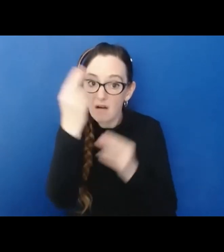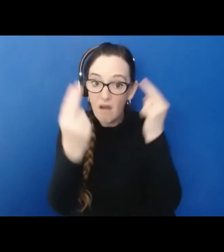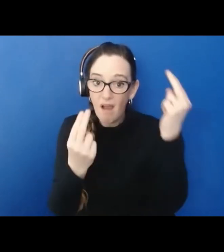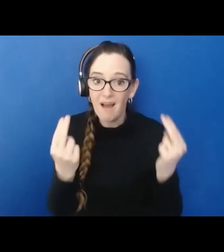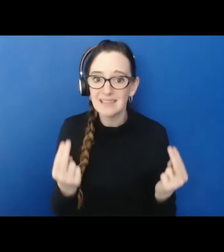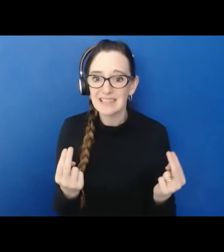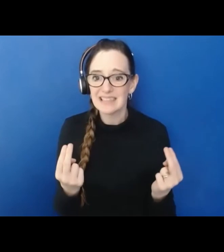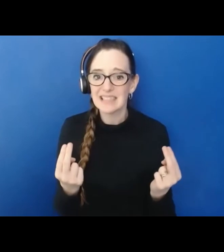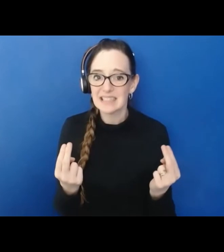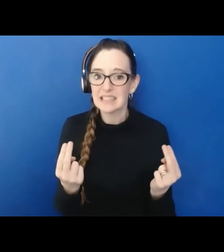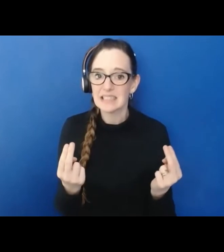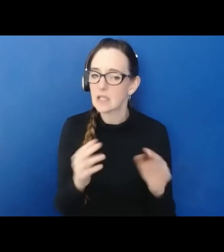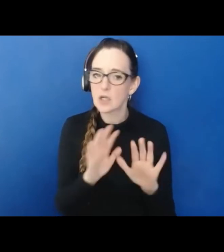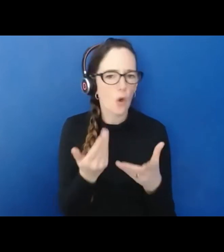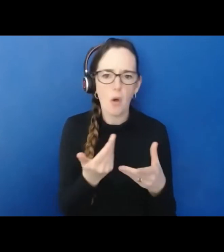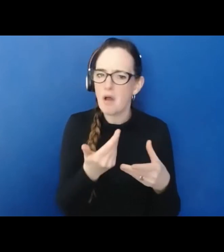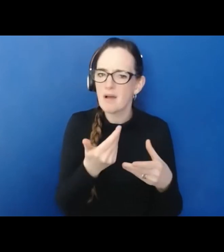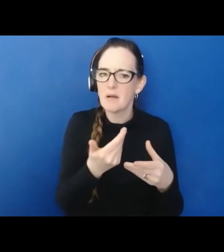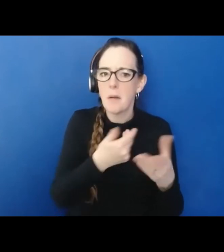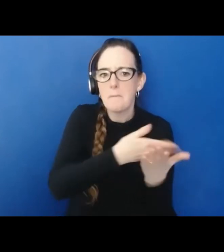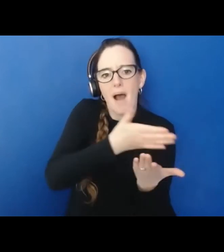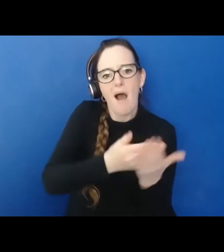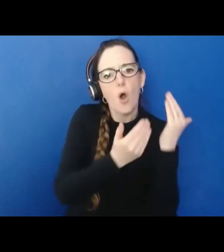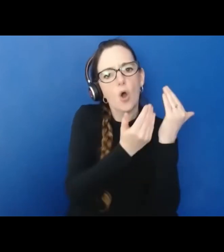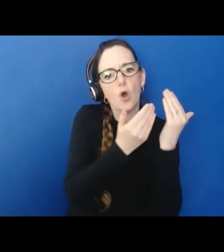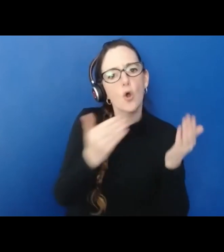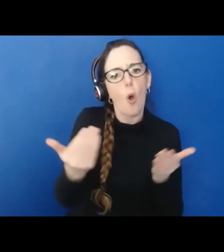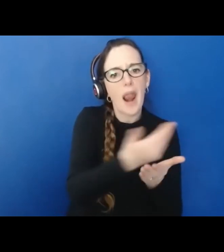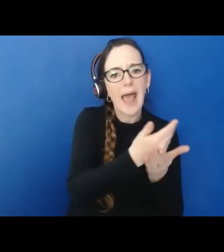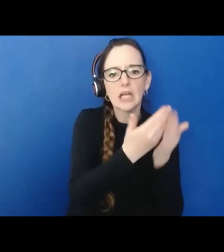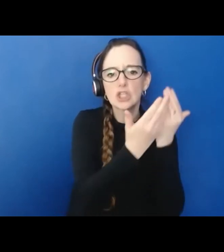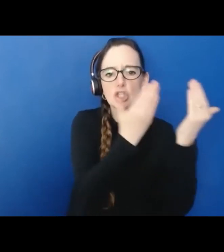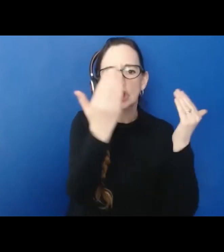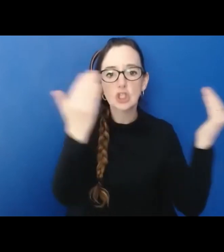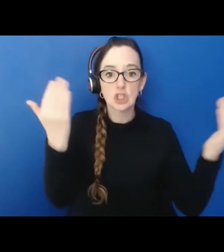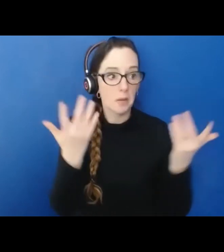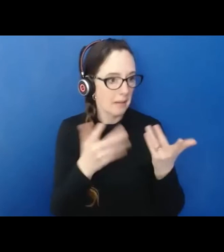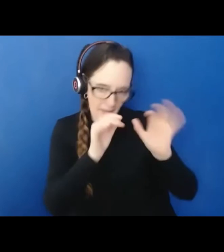a collection, they are just going to be belong to the artist.